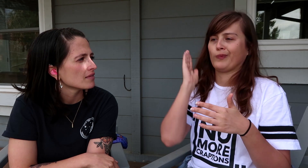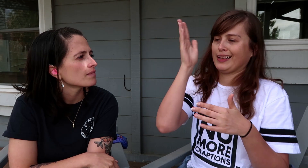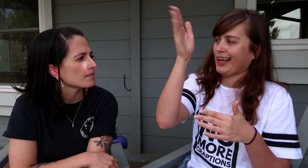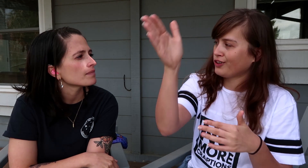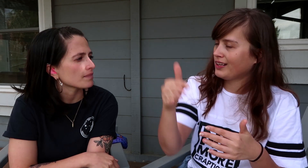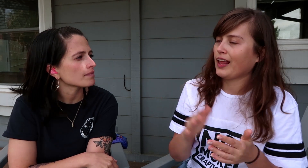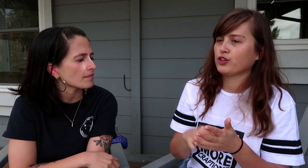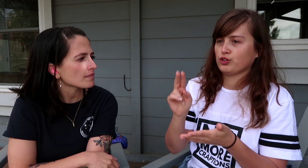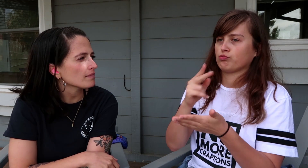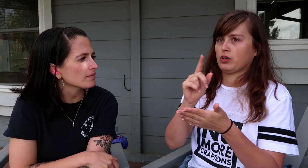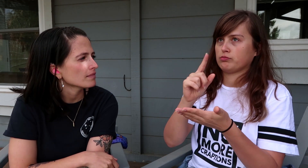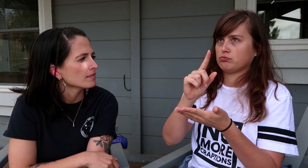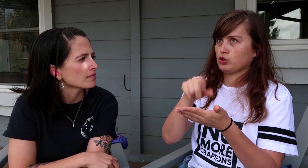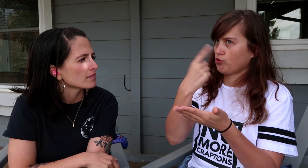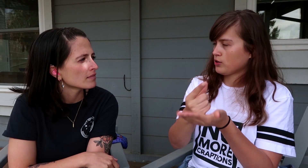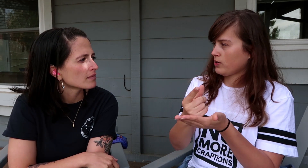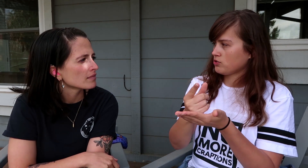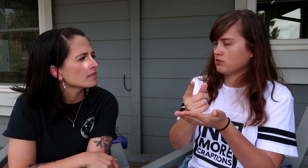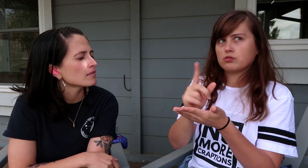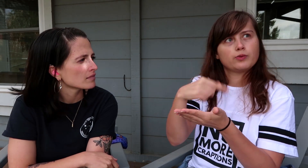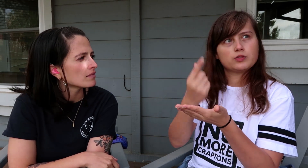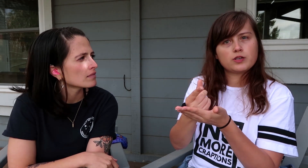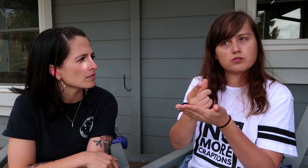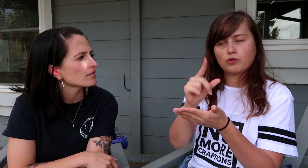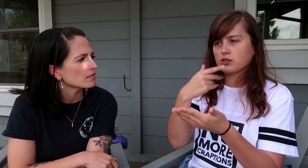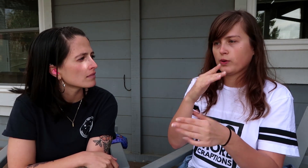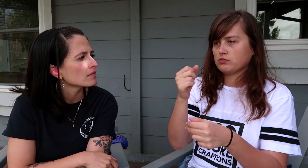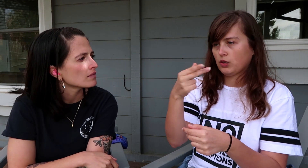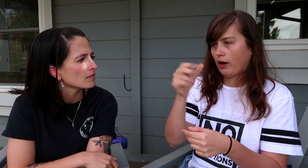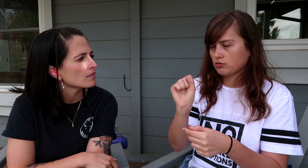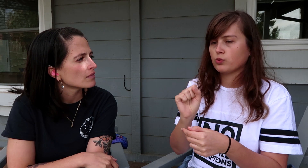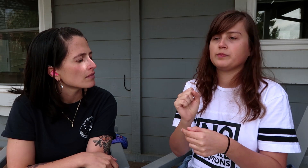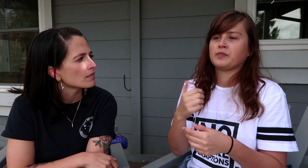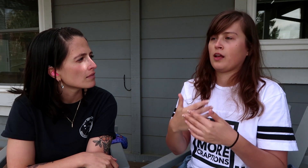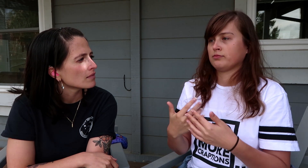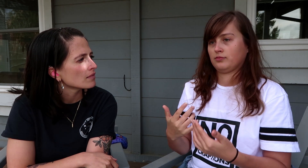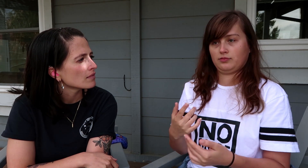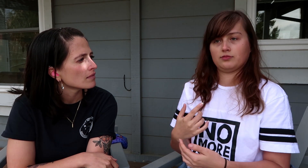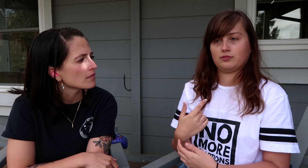So later, when I graduated. is that the right sign? Yeah, that's right. When I graduated high school,